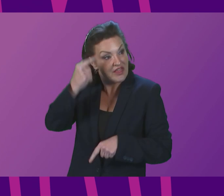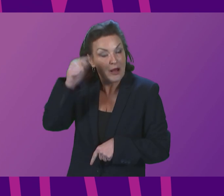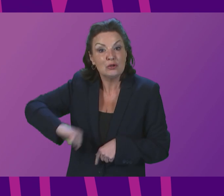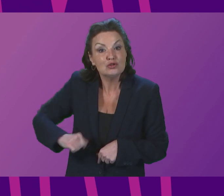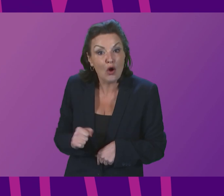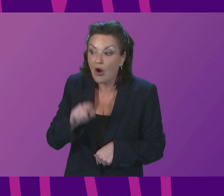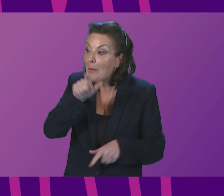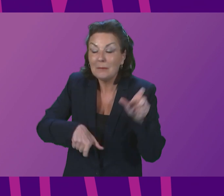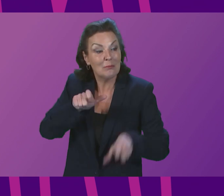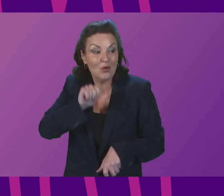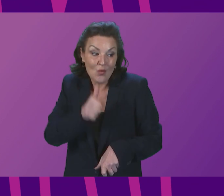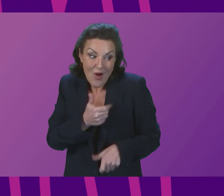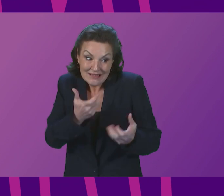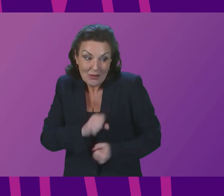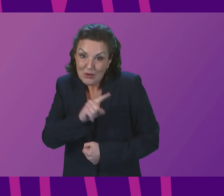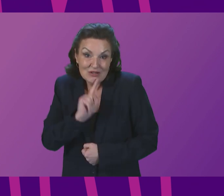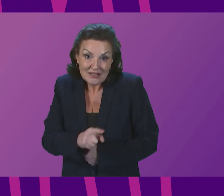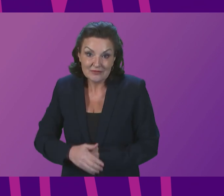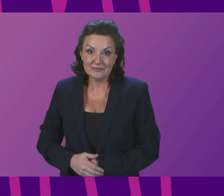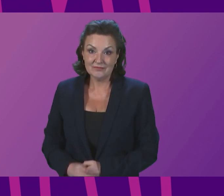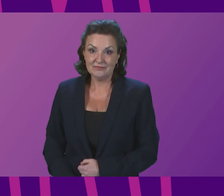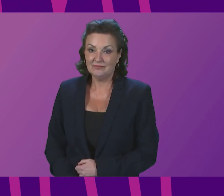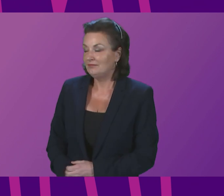That is simply not good enough.